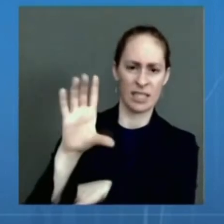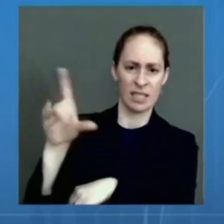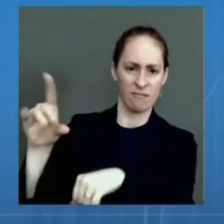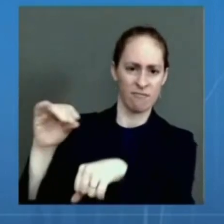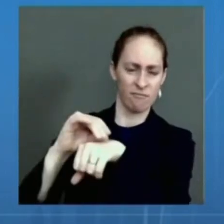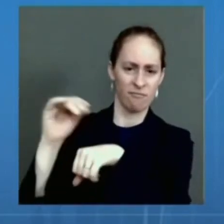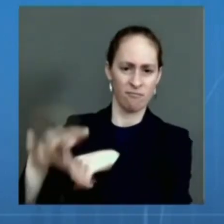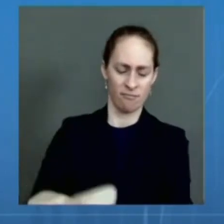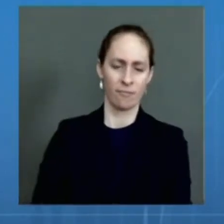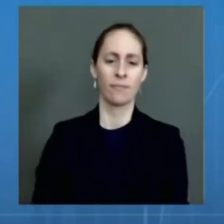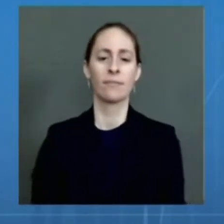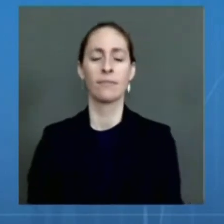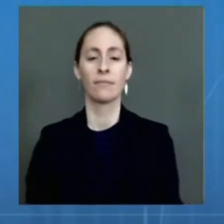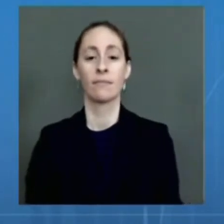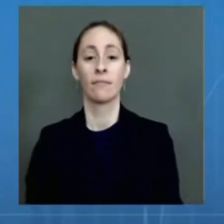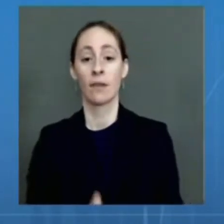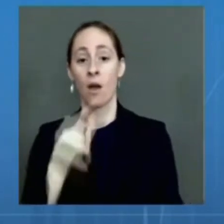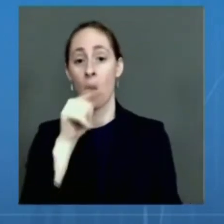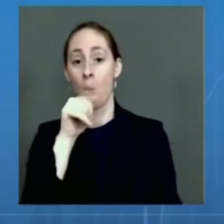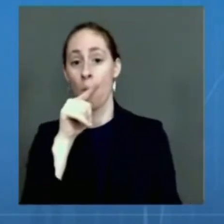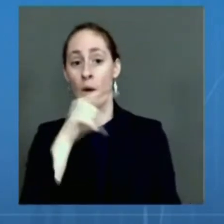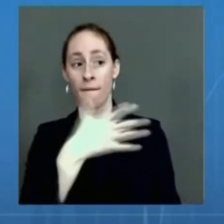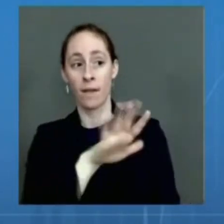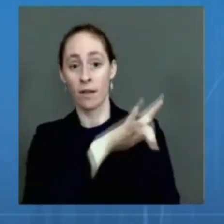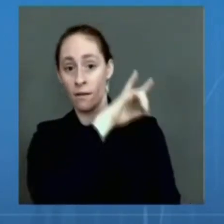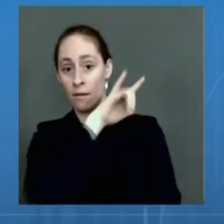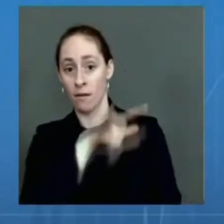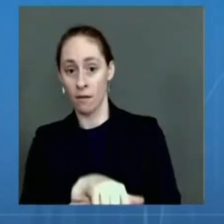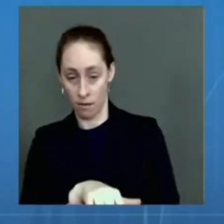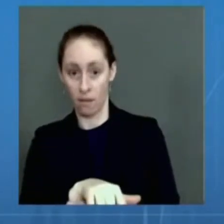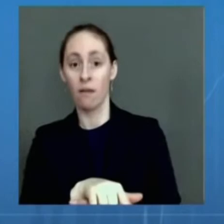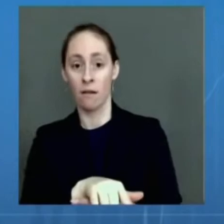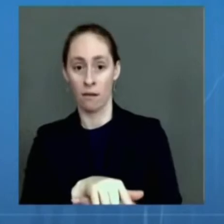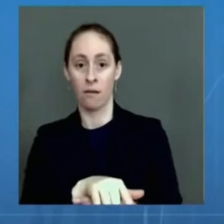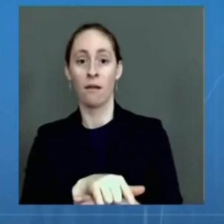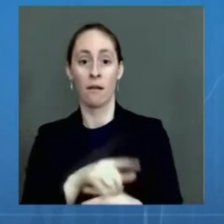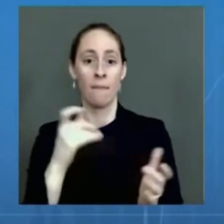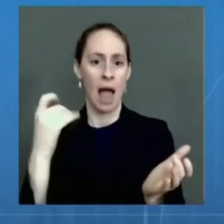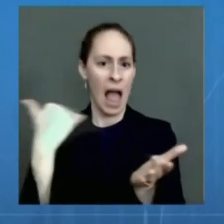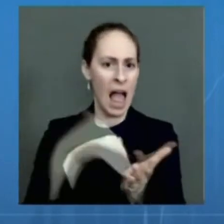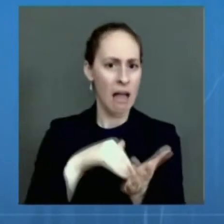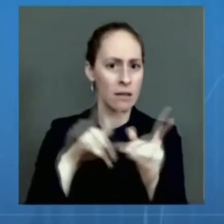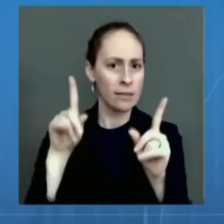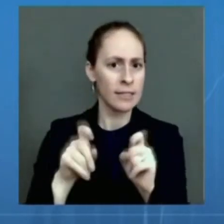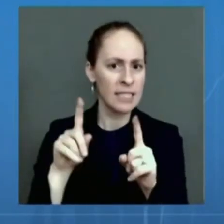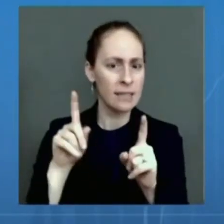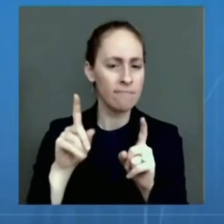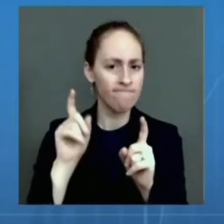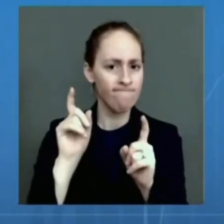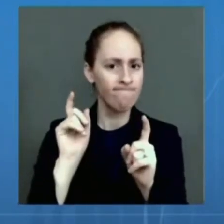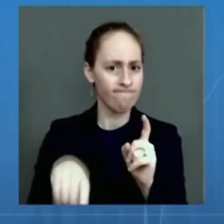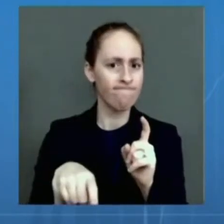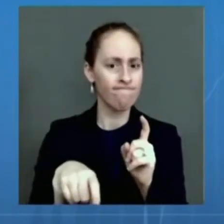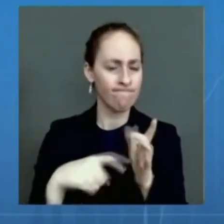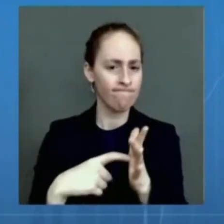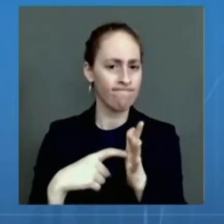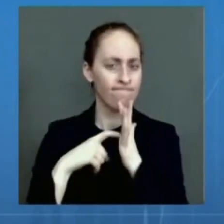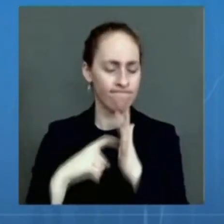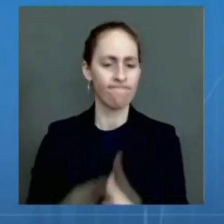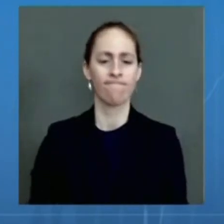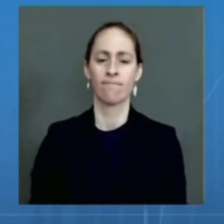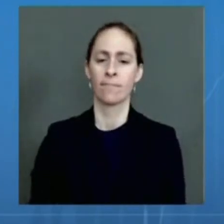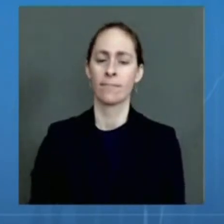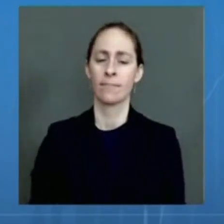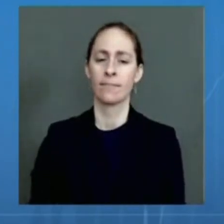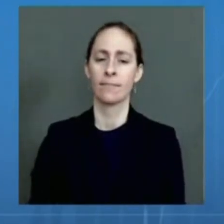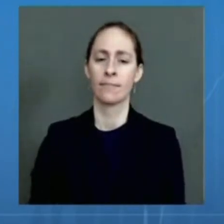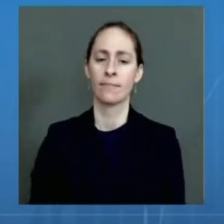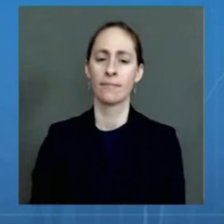THAT EVERYONE GET TESTED THREE